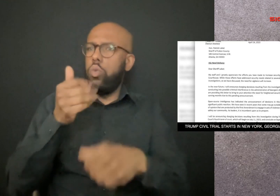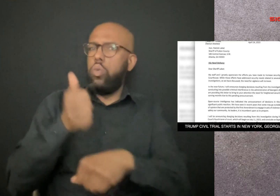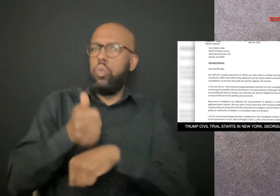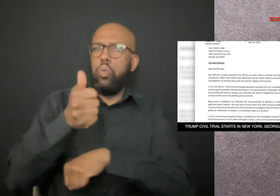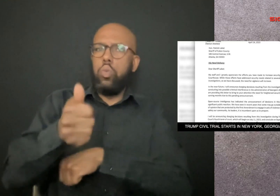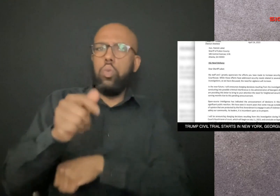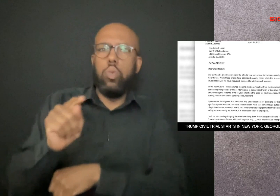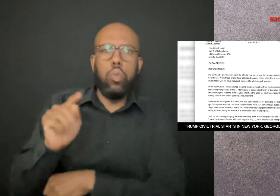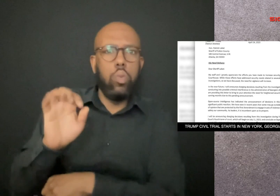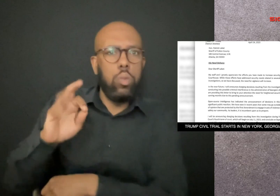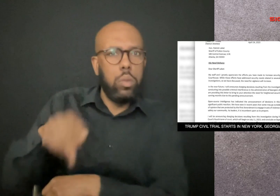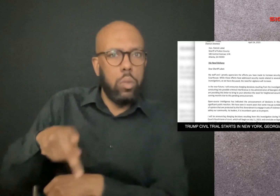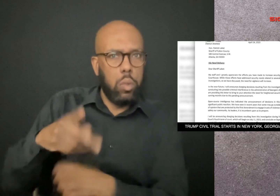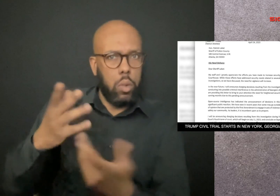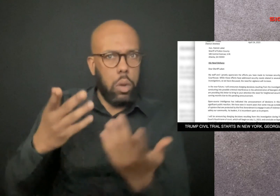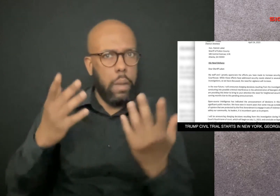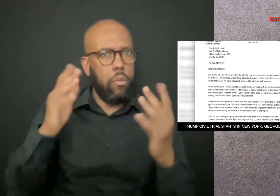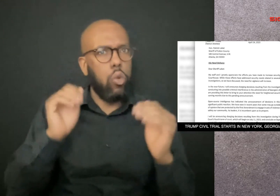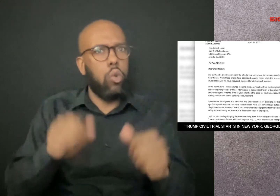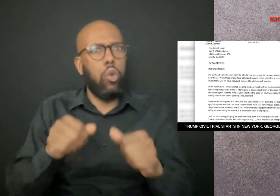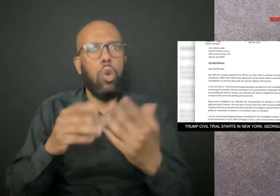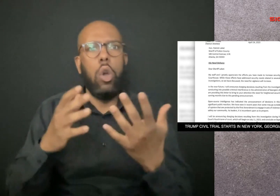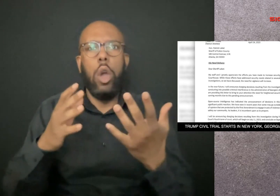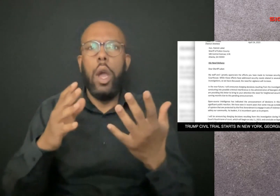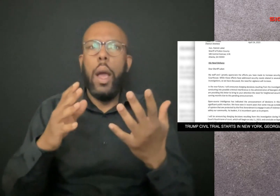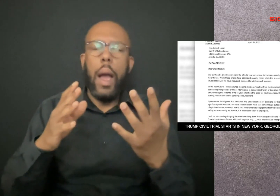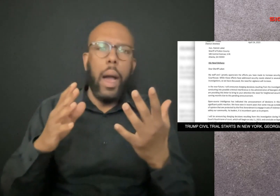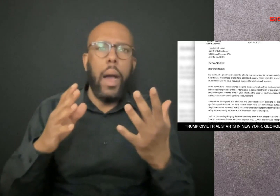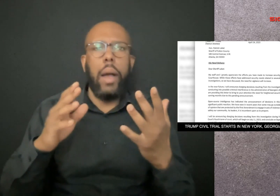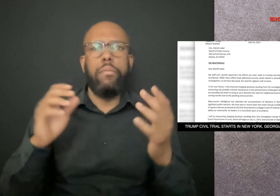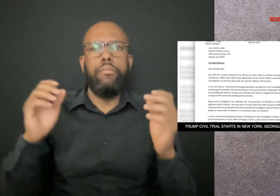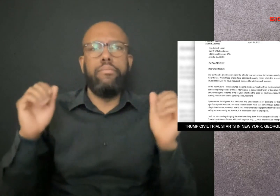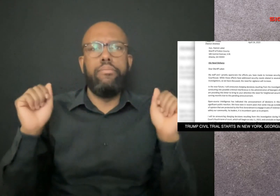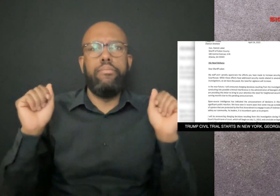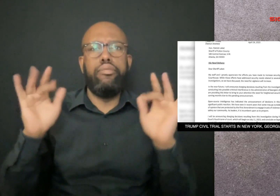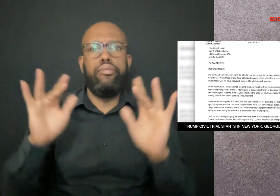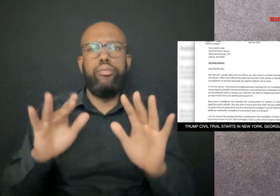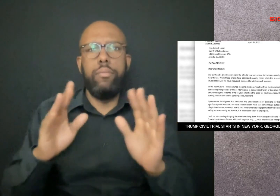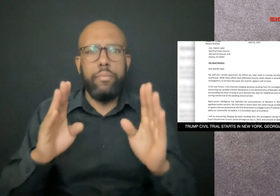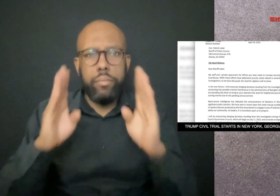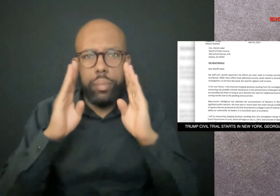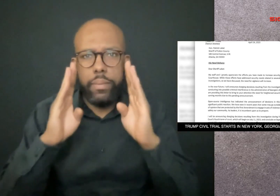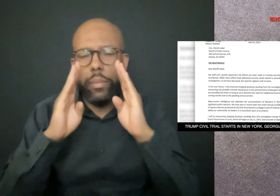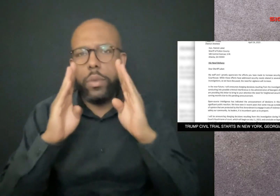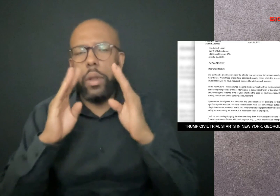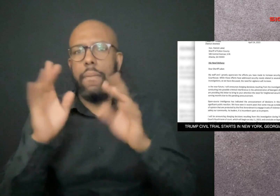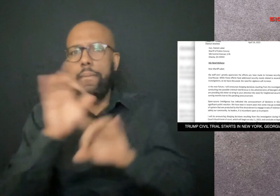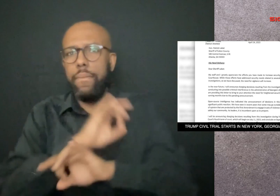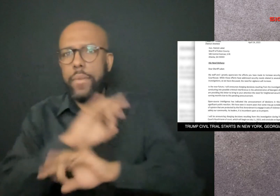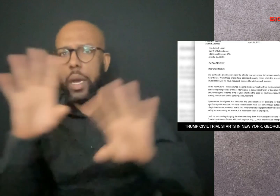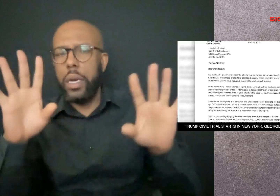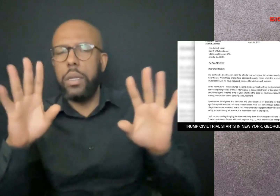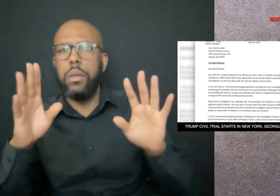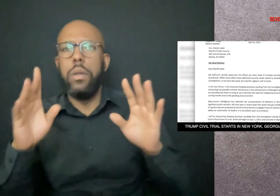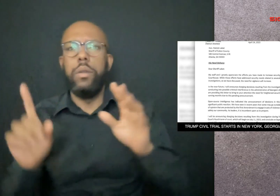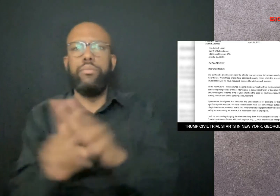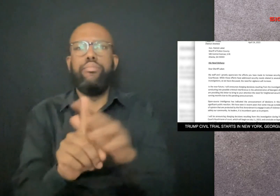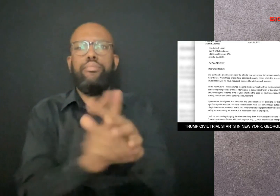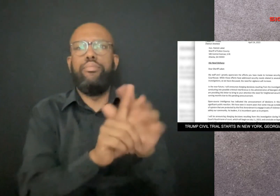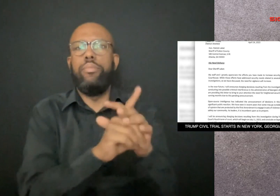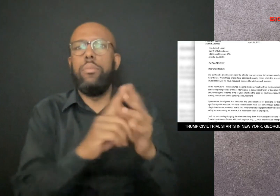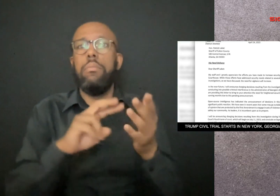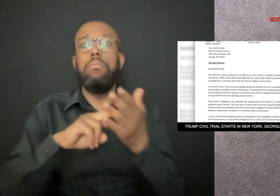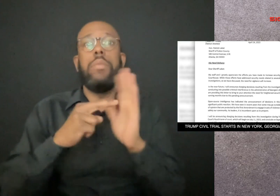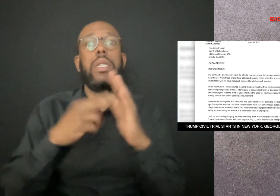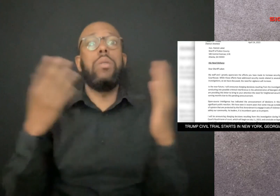she explained a decision to charge Trump could provoke significant public reaction and violence